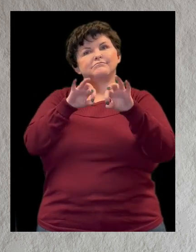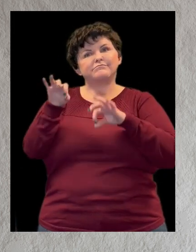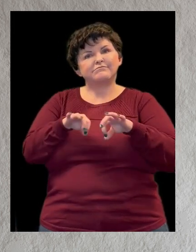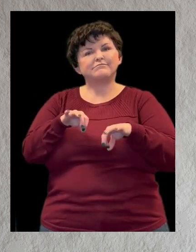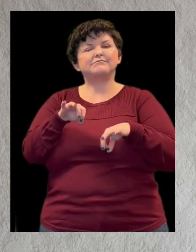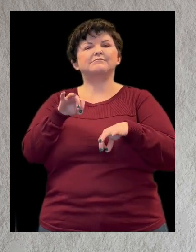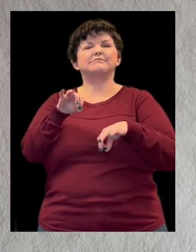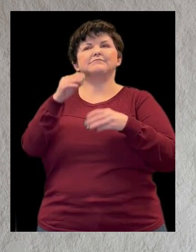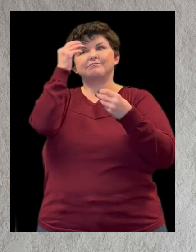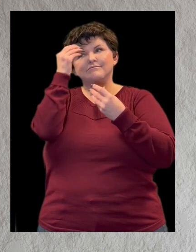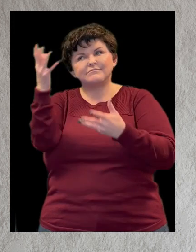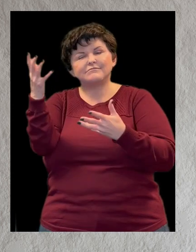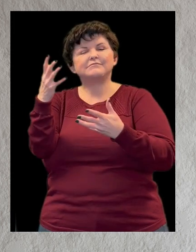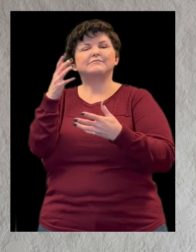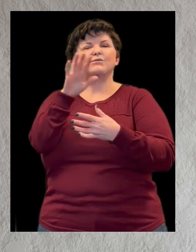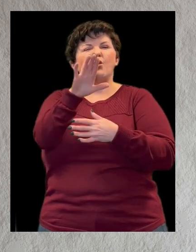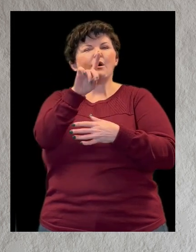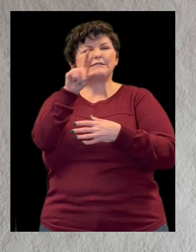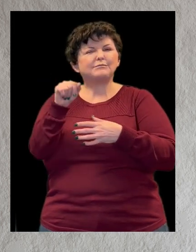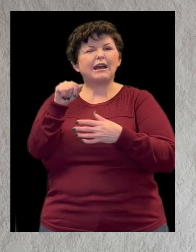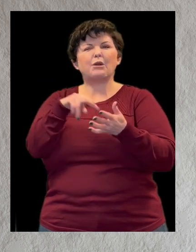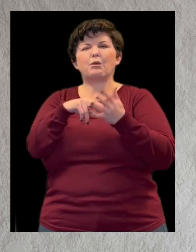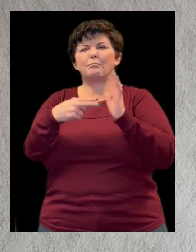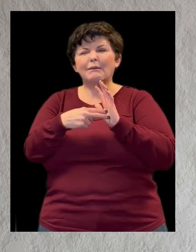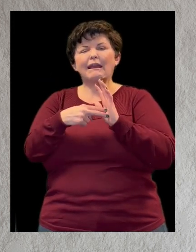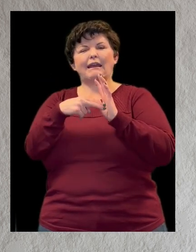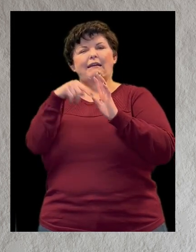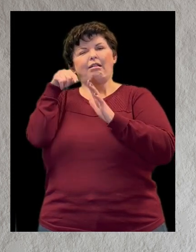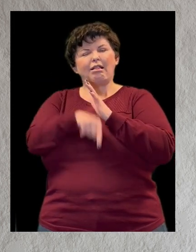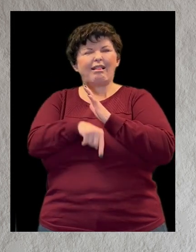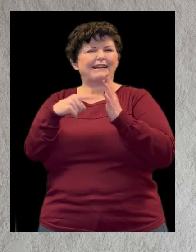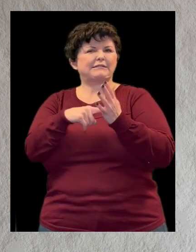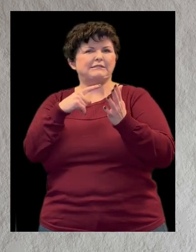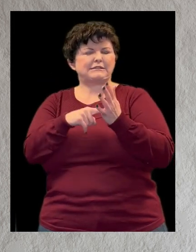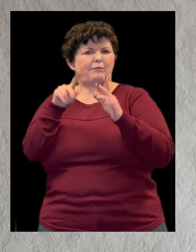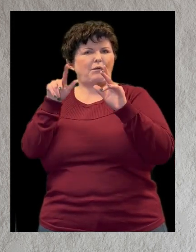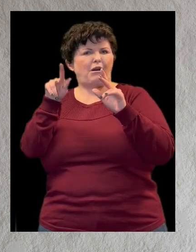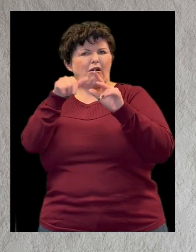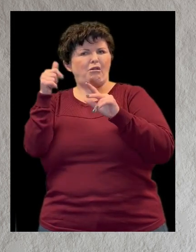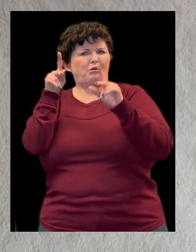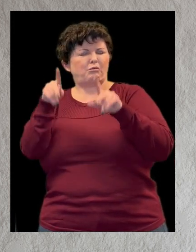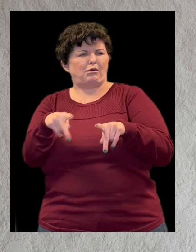and disclosing that can be a little bit too much information depending on the situation.